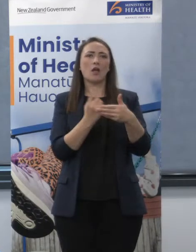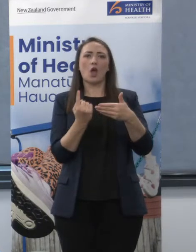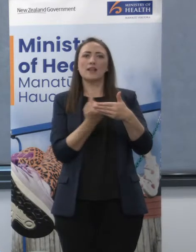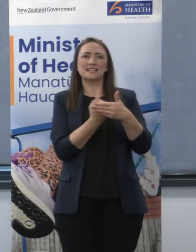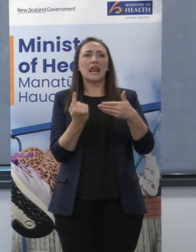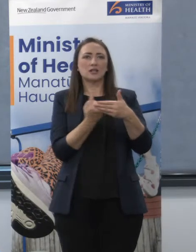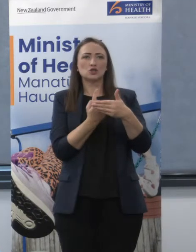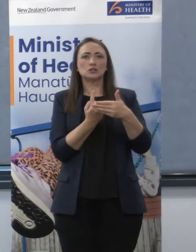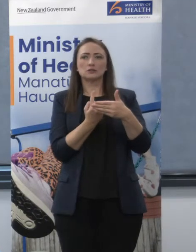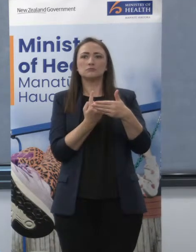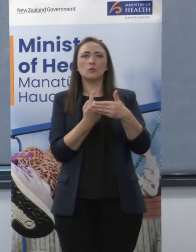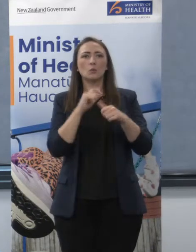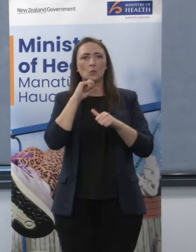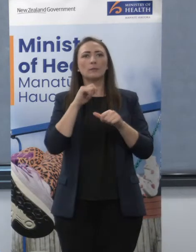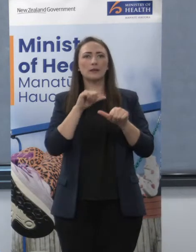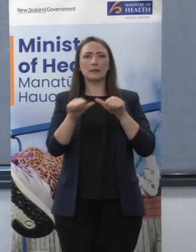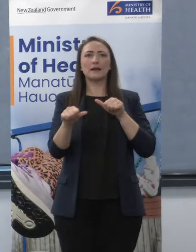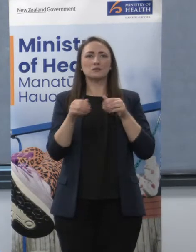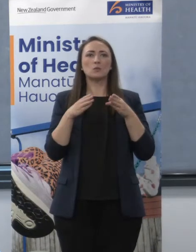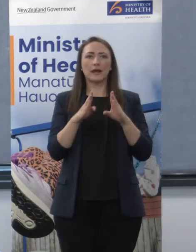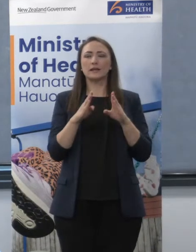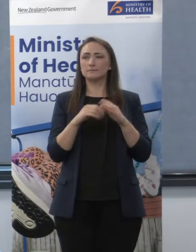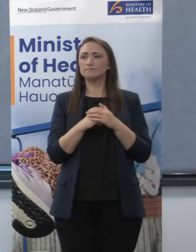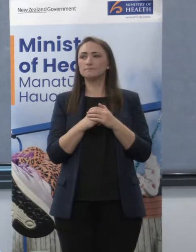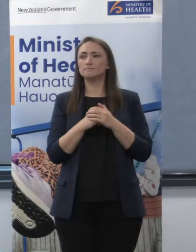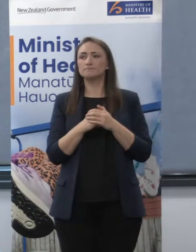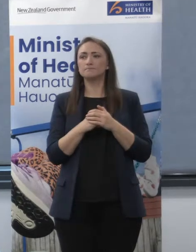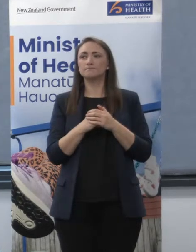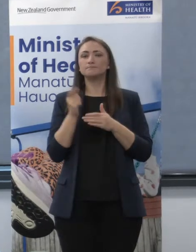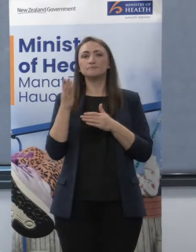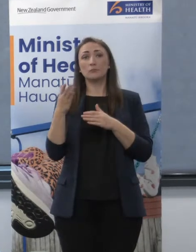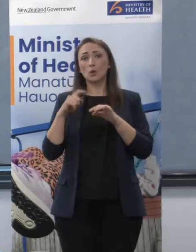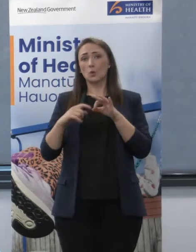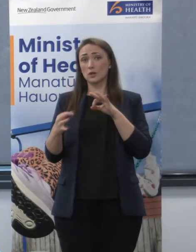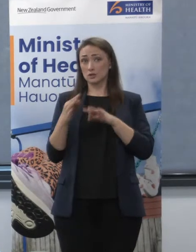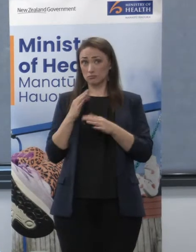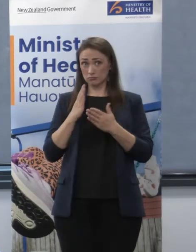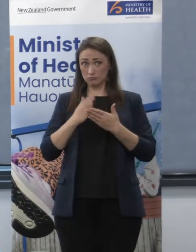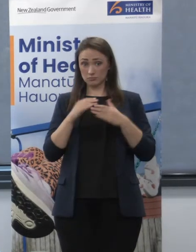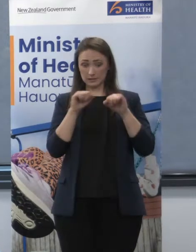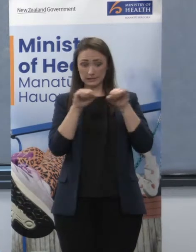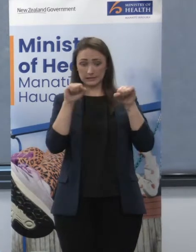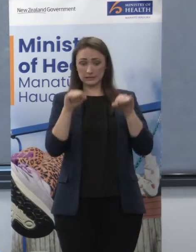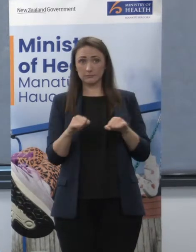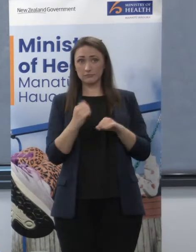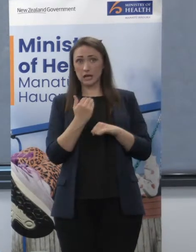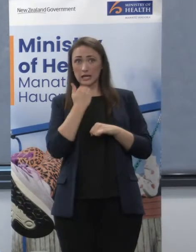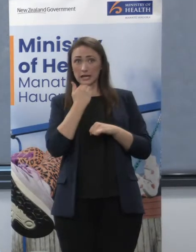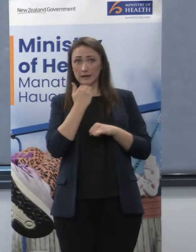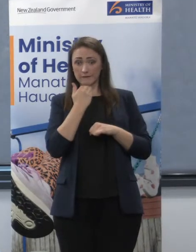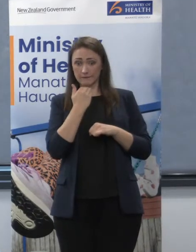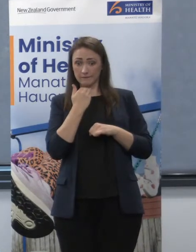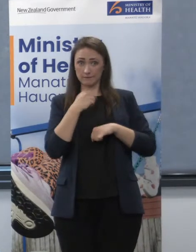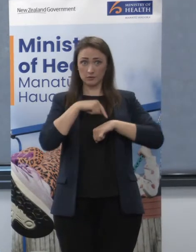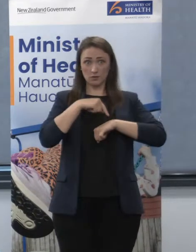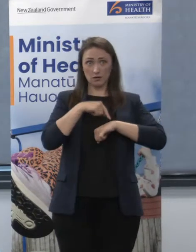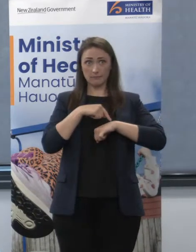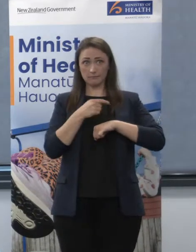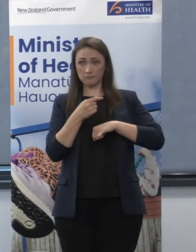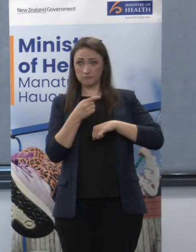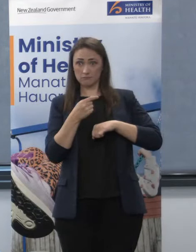identification will be to stop